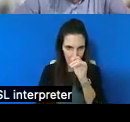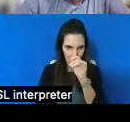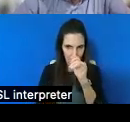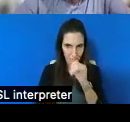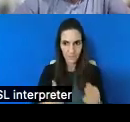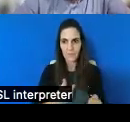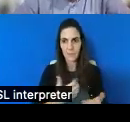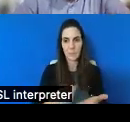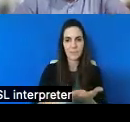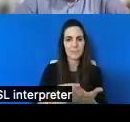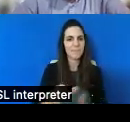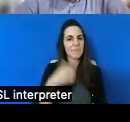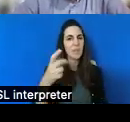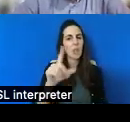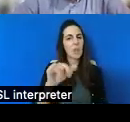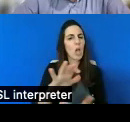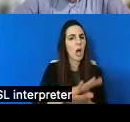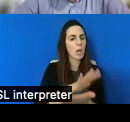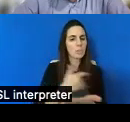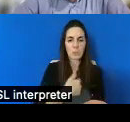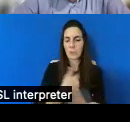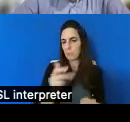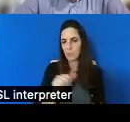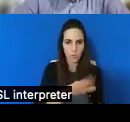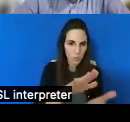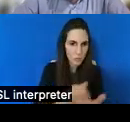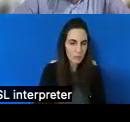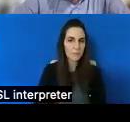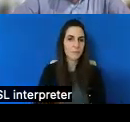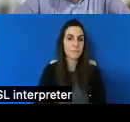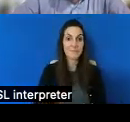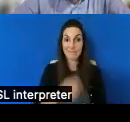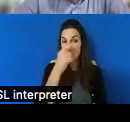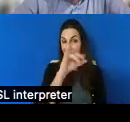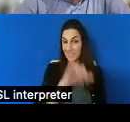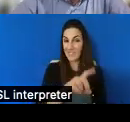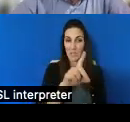those other documents that we had addressed right these are documents that can be used as really